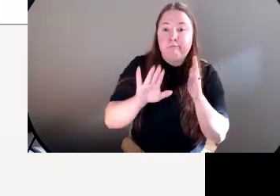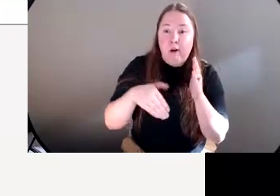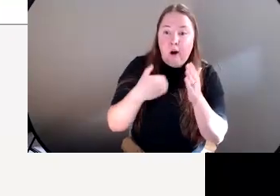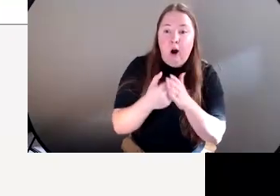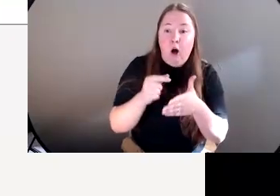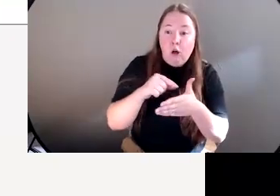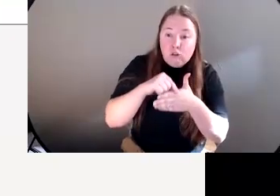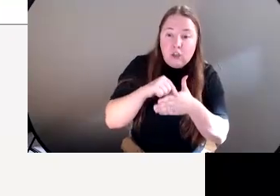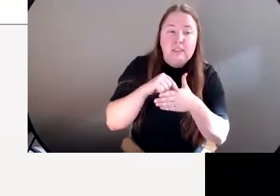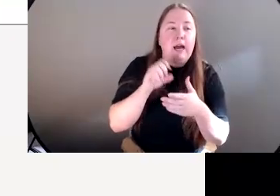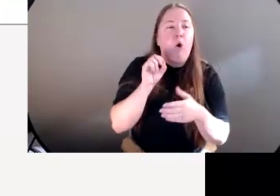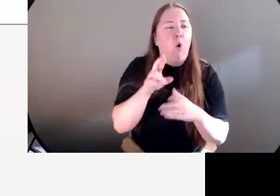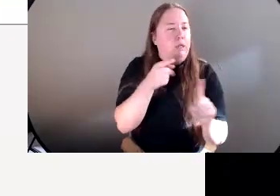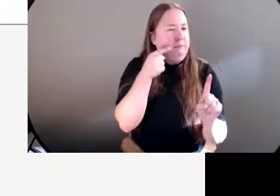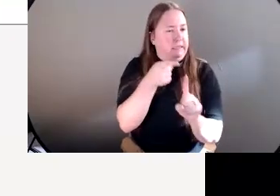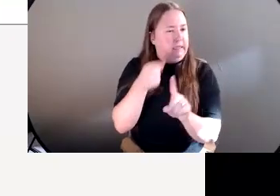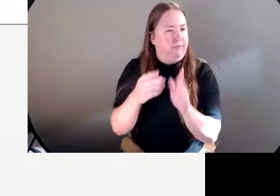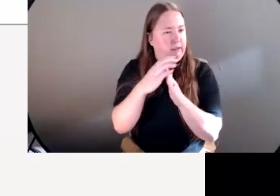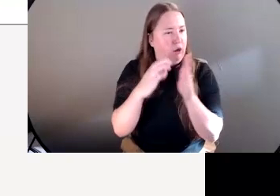or select specific content.